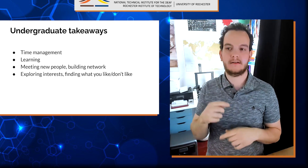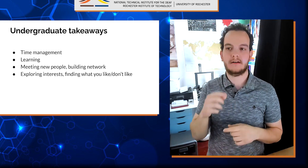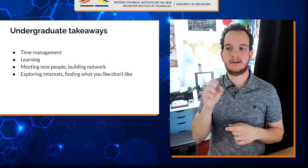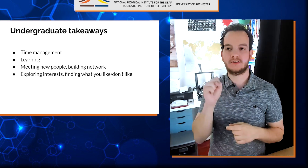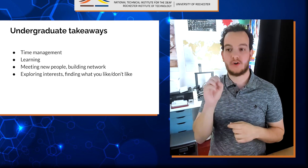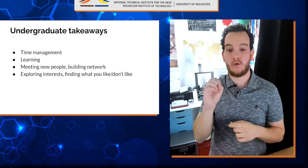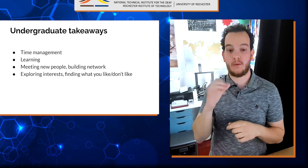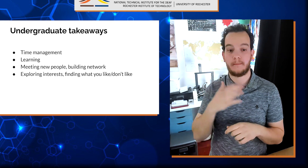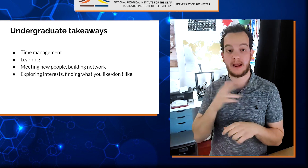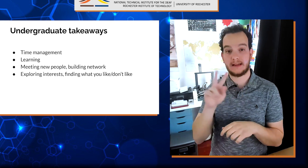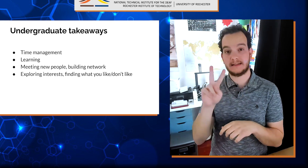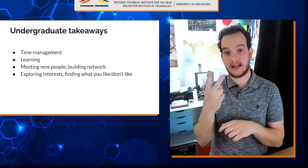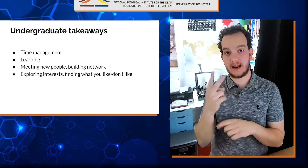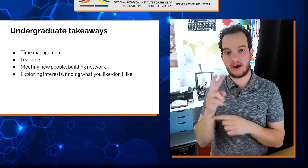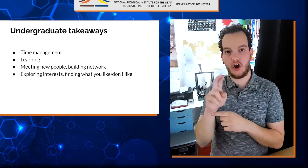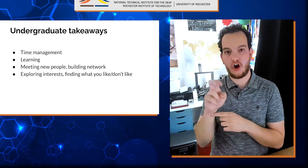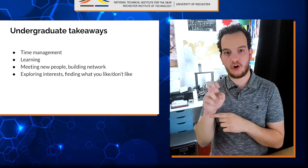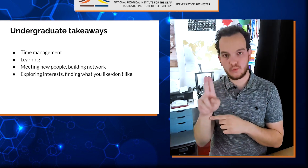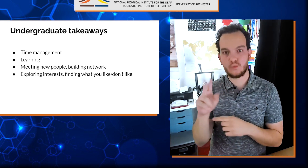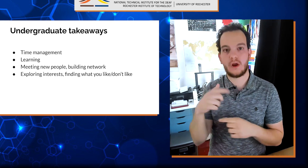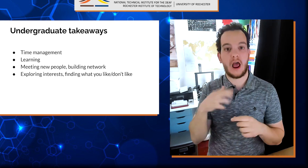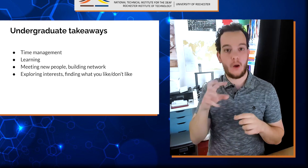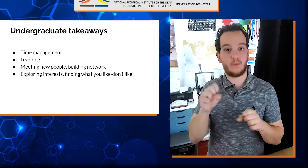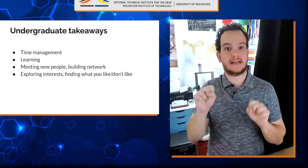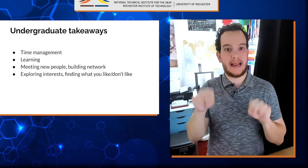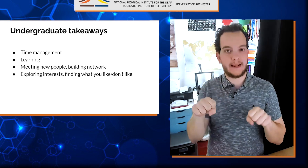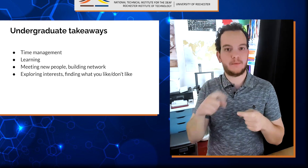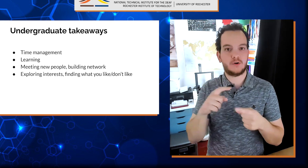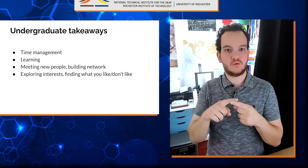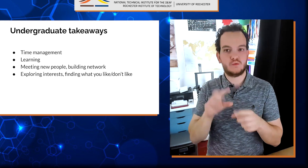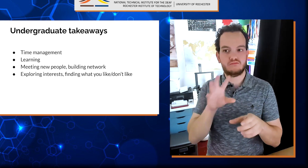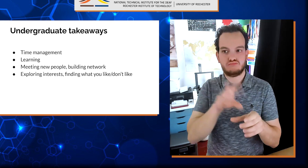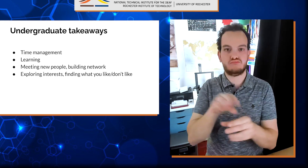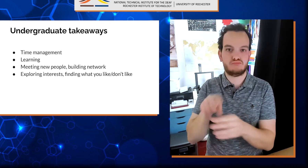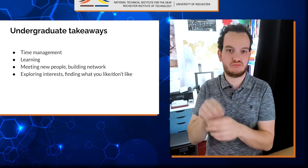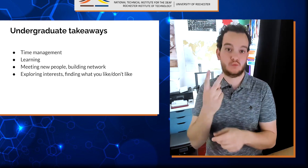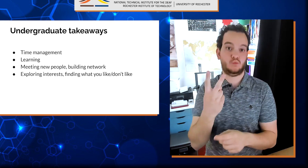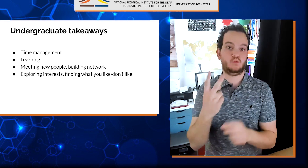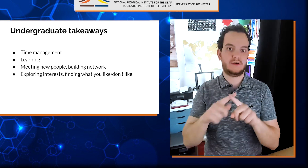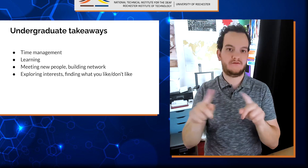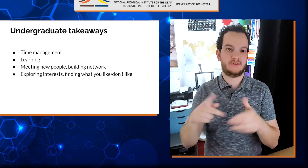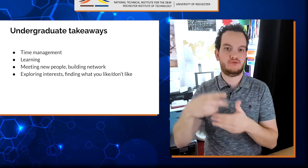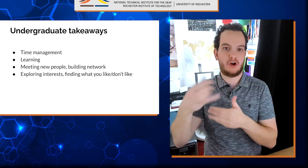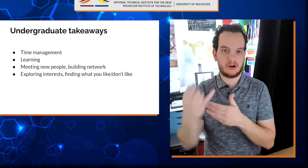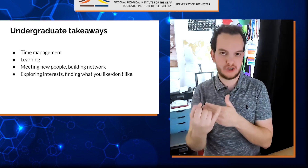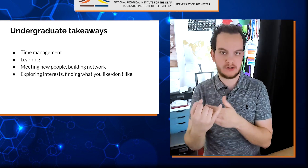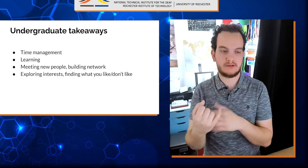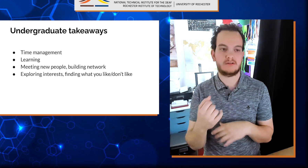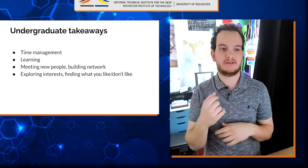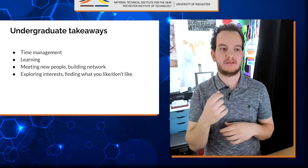It was my second time, and so that second summer,